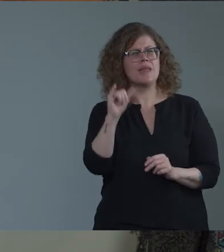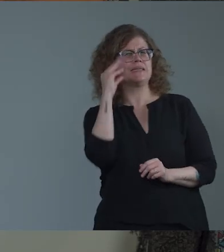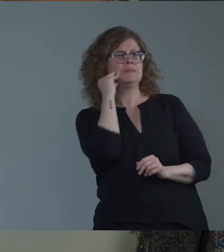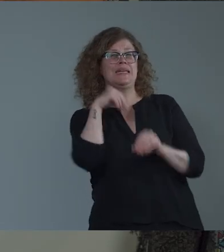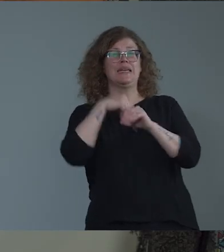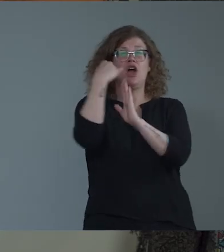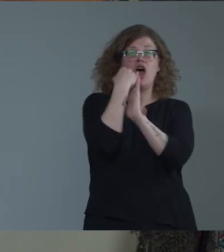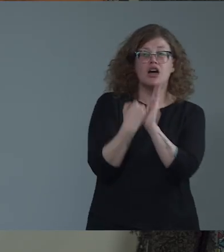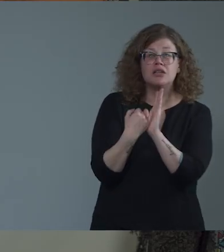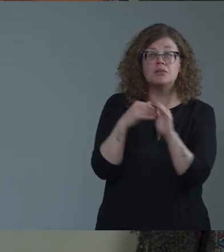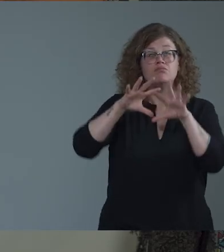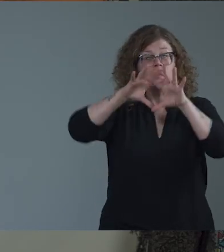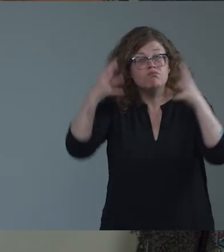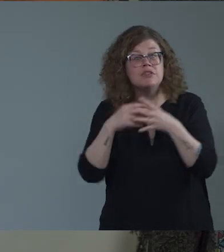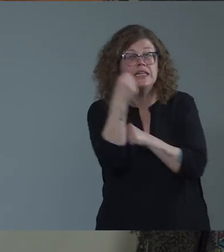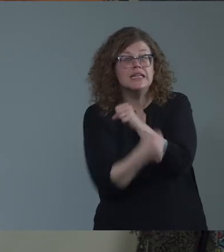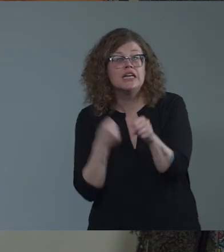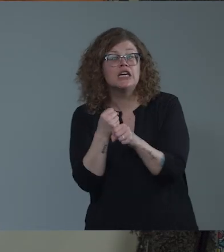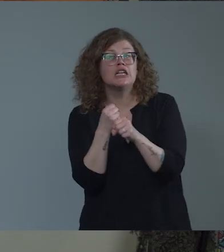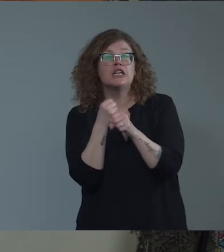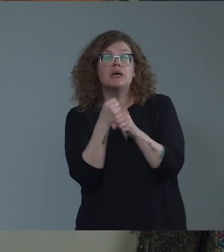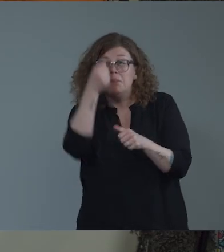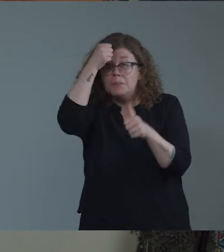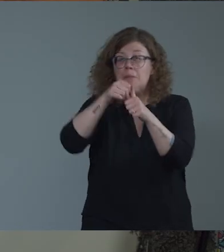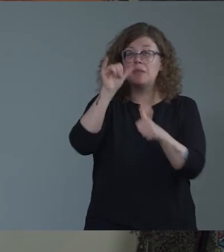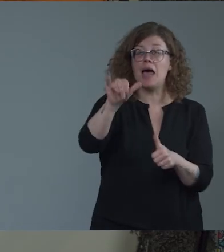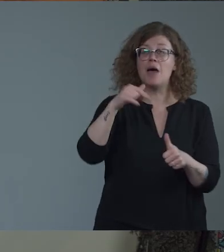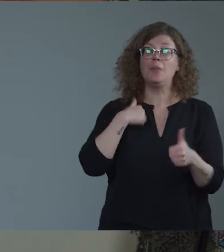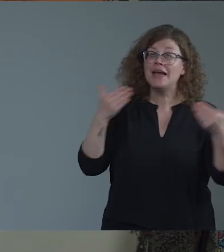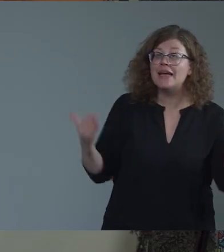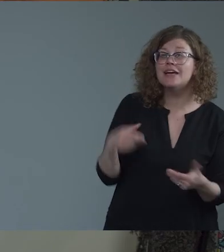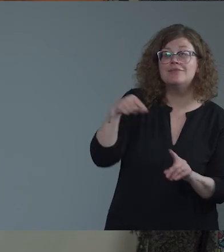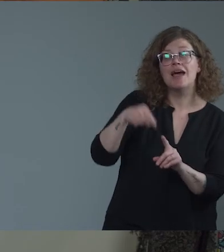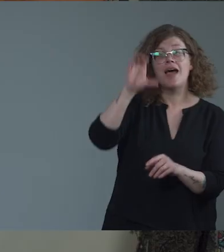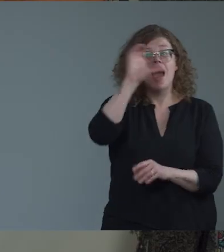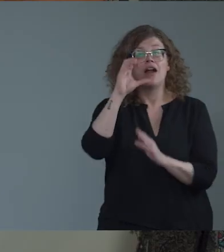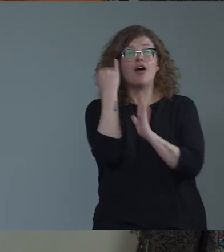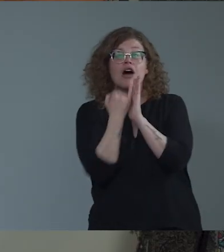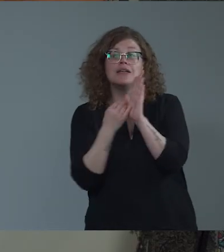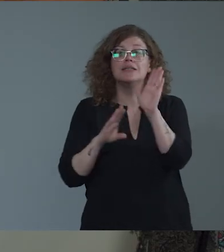driving through an underpass. You may not register it, but it's part of what you're taking in as you go about your daily life.